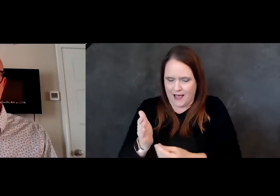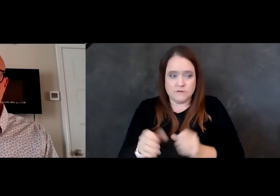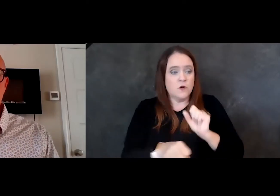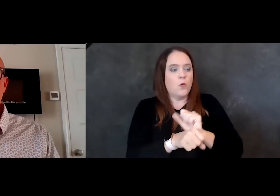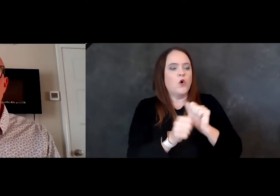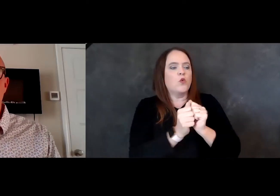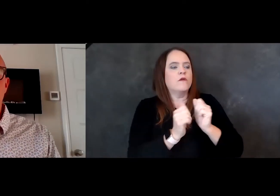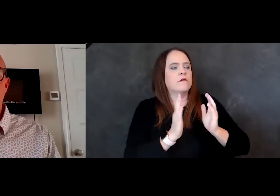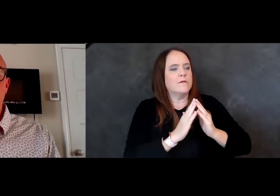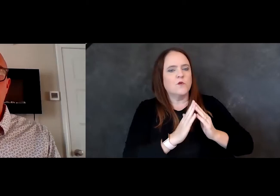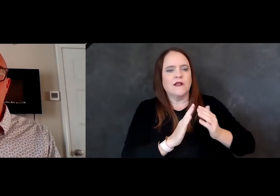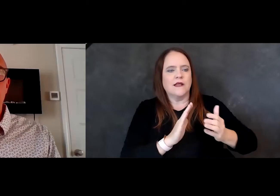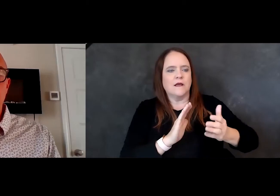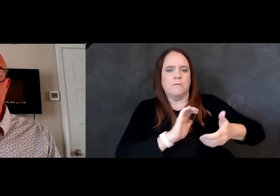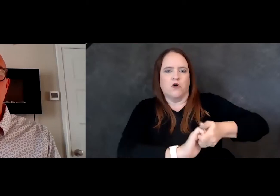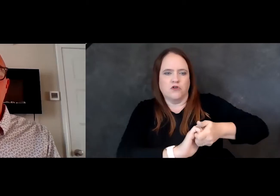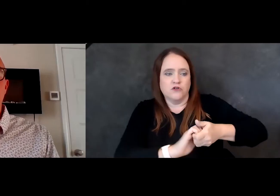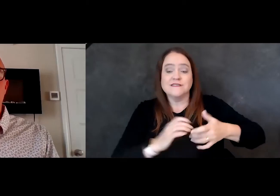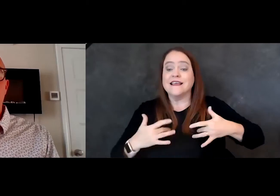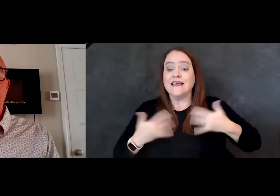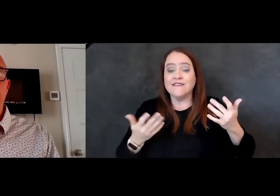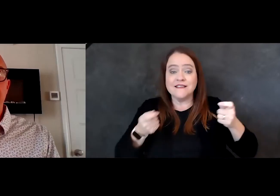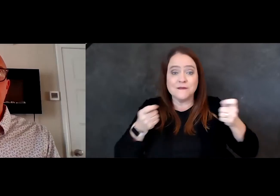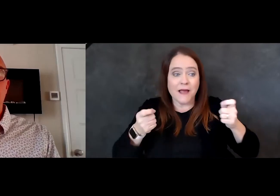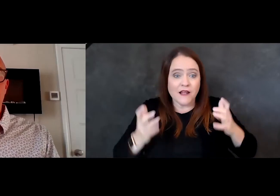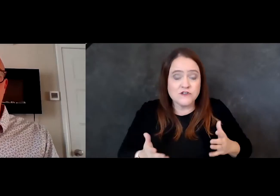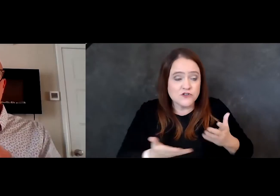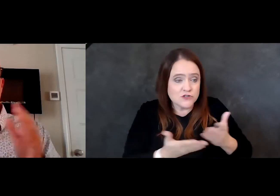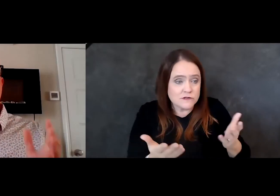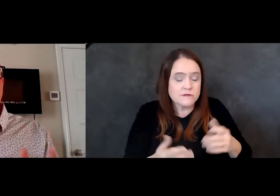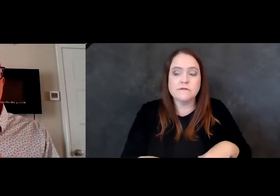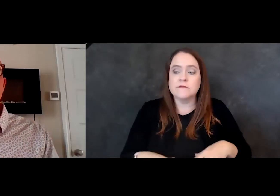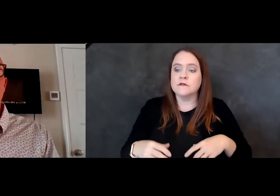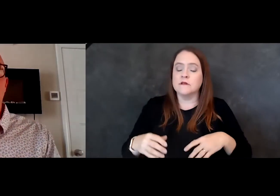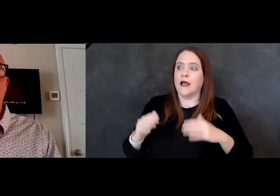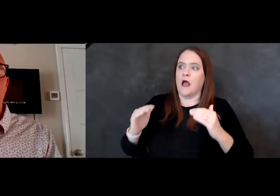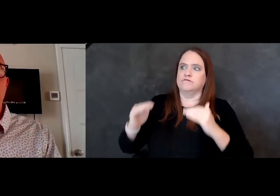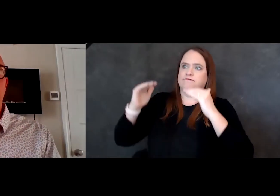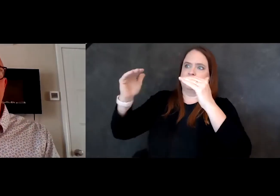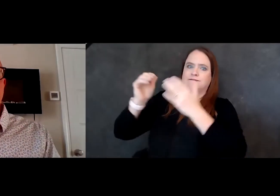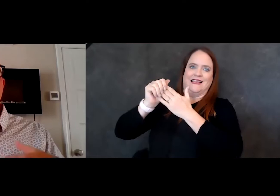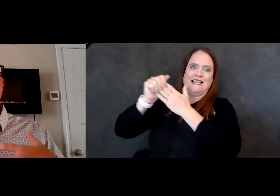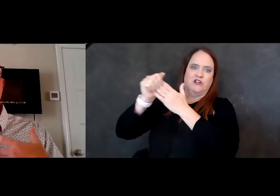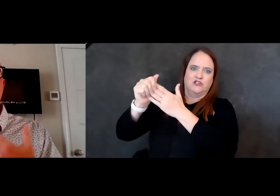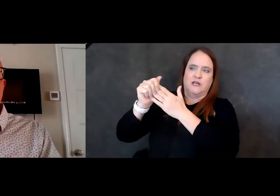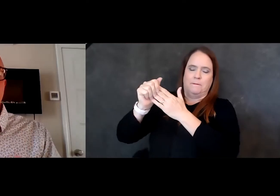managers, including leadership at a level that was high enough that they could get information